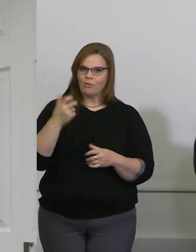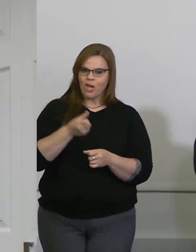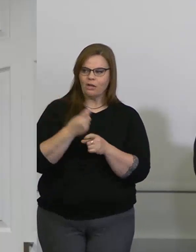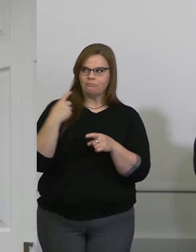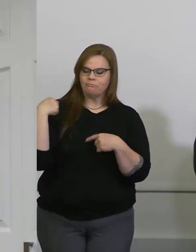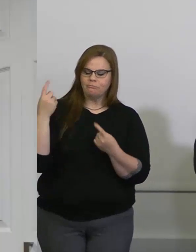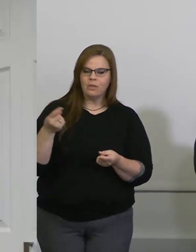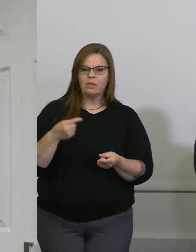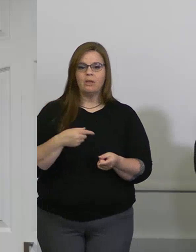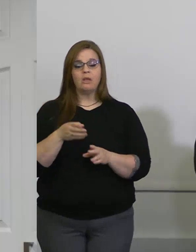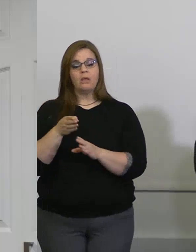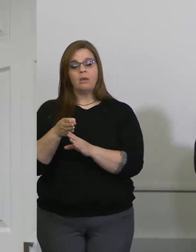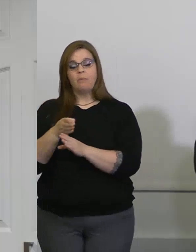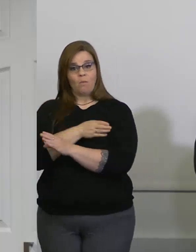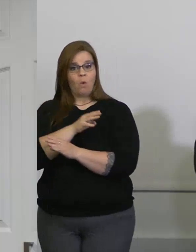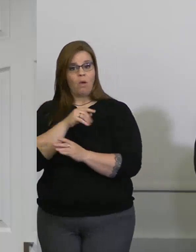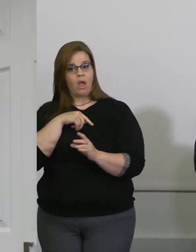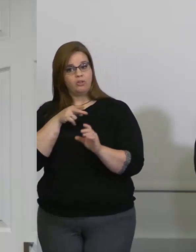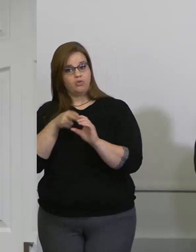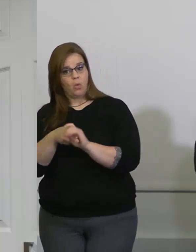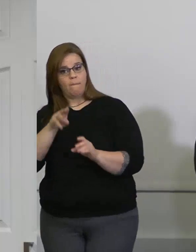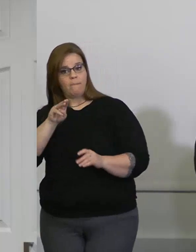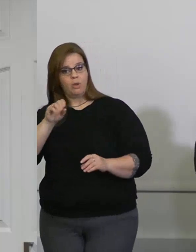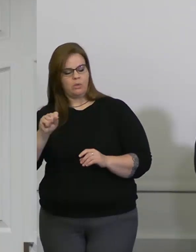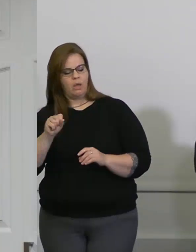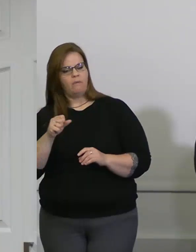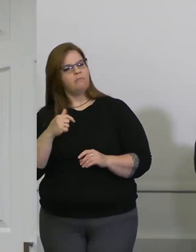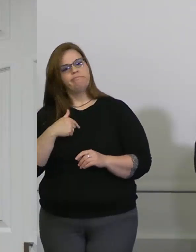coming to Microsoft. I wasn't in accessibility.